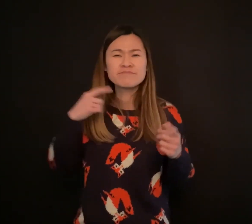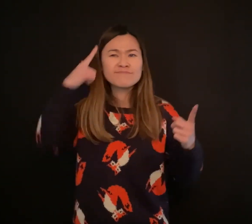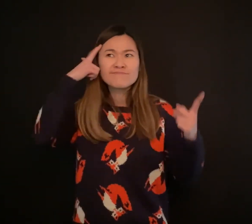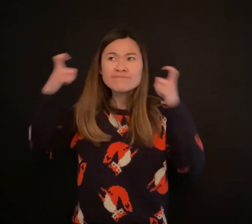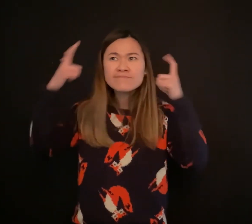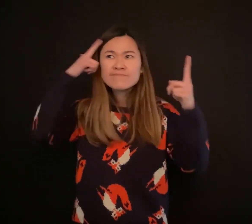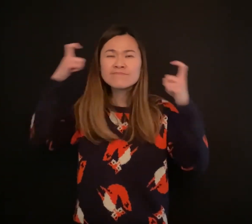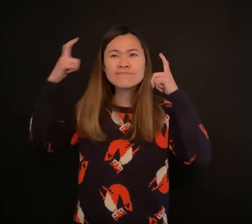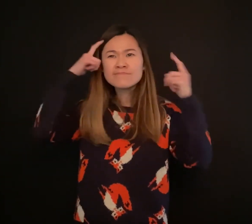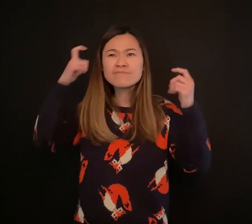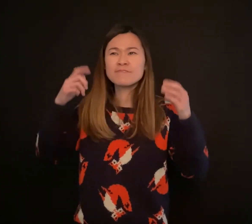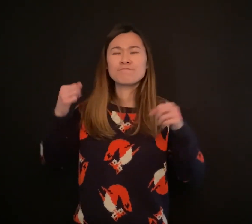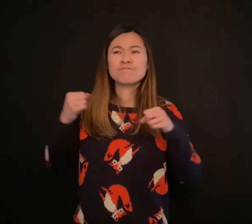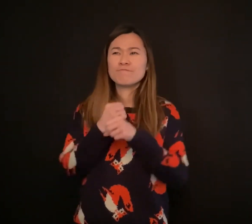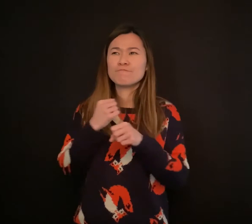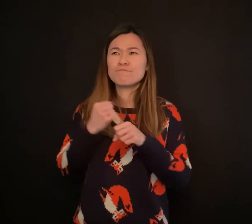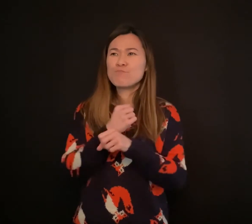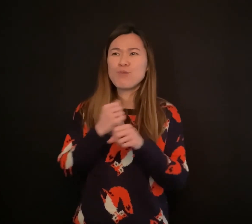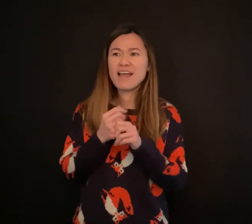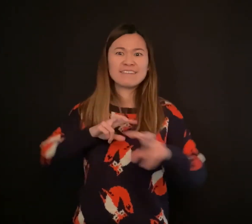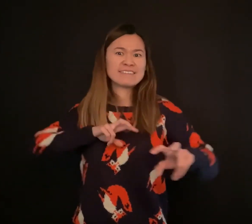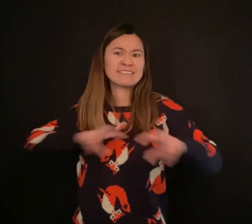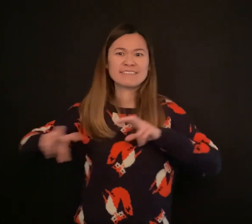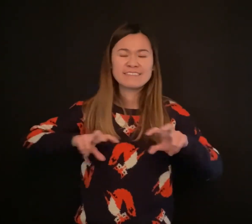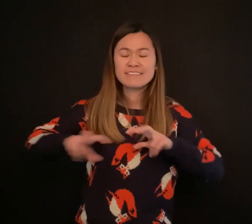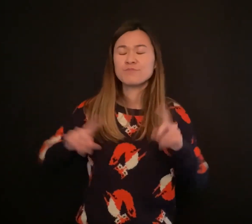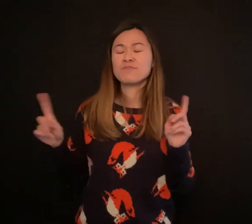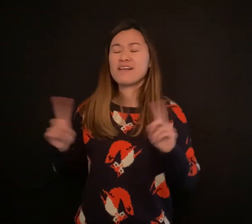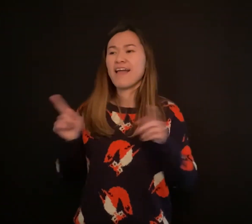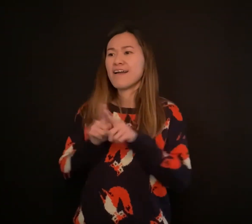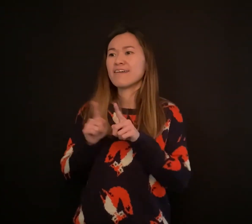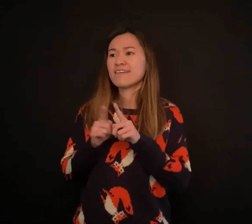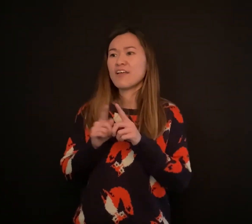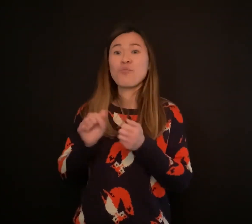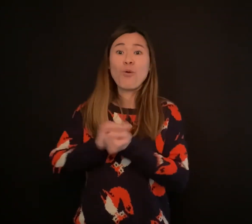Some of the ideas that we've had for activities: